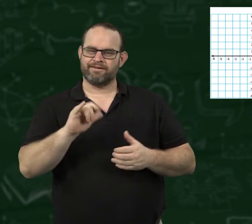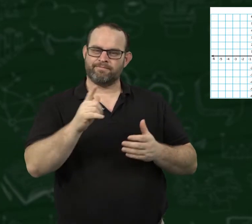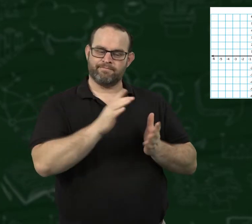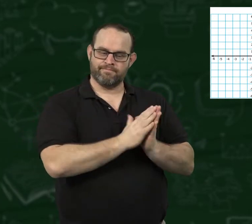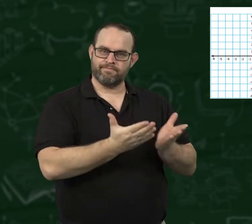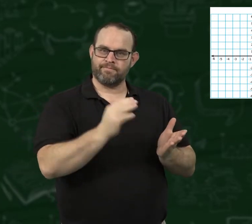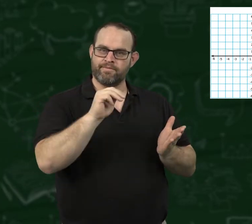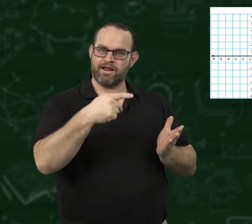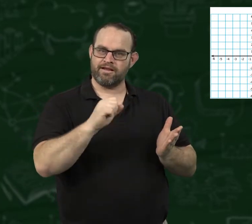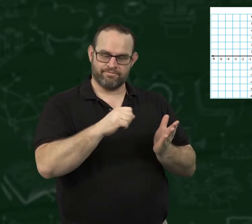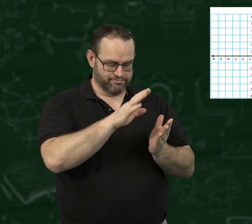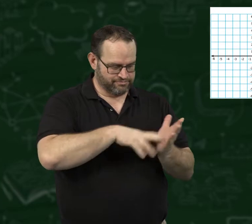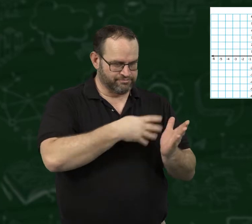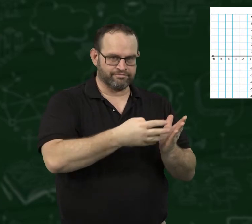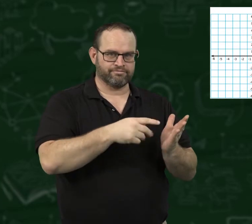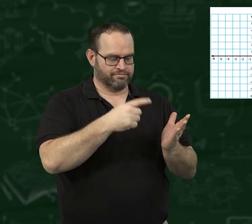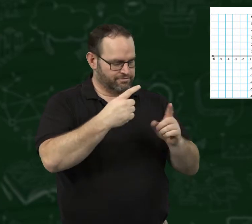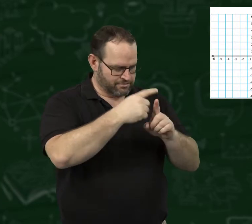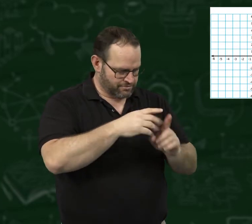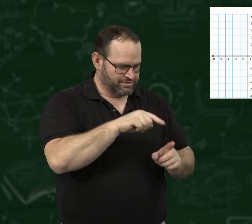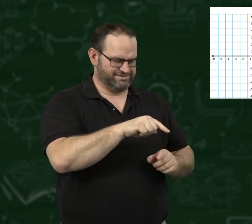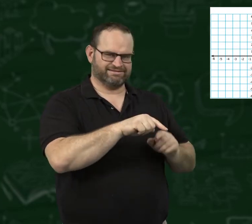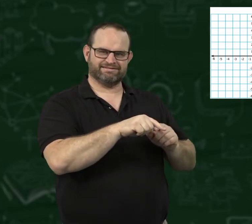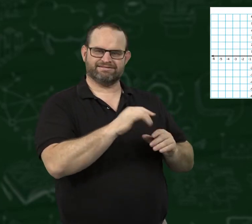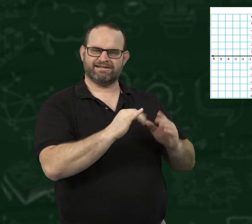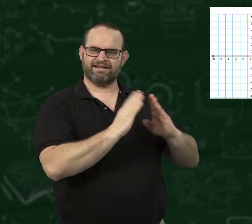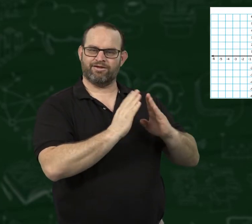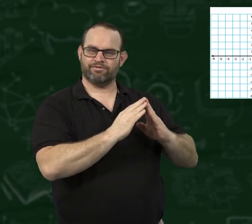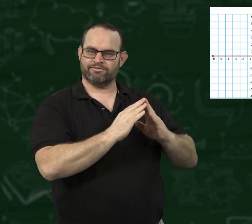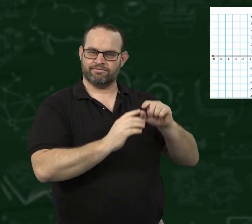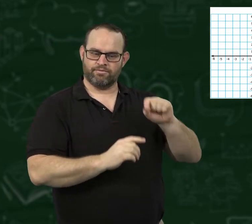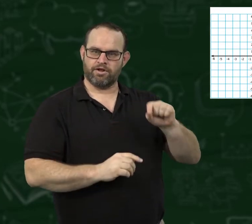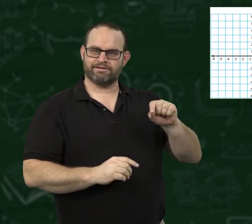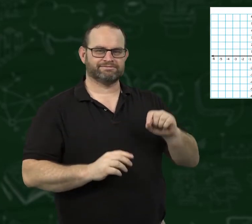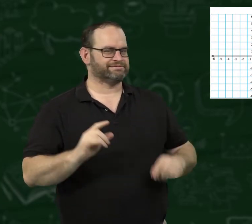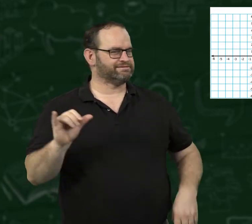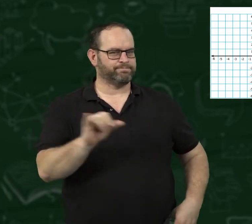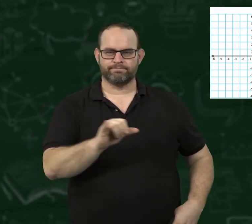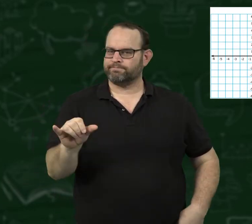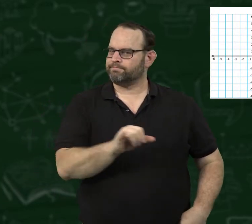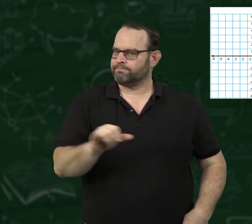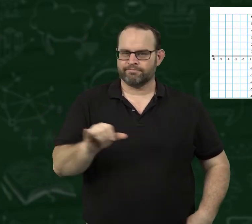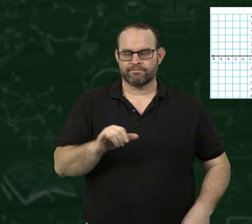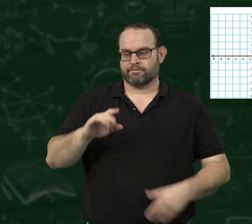We use Cartesian planes in maps to identify locations of cities.